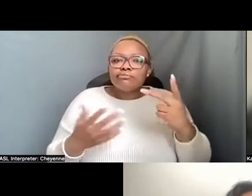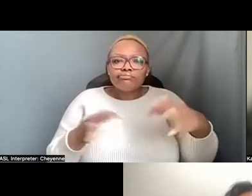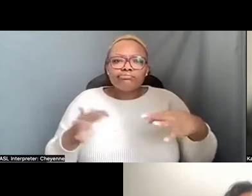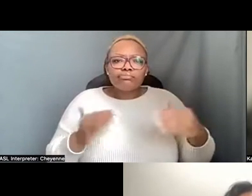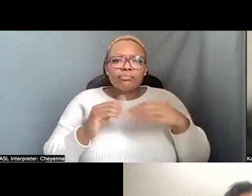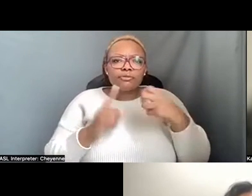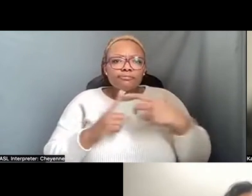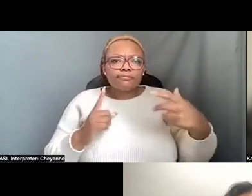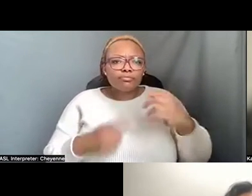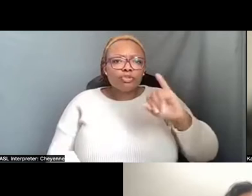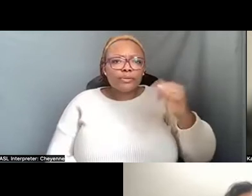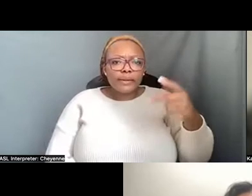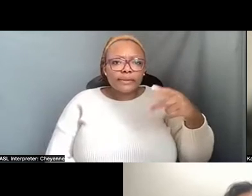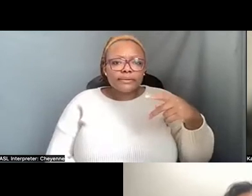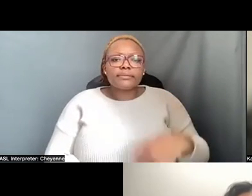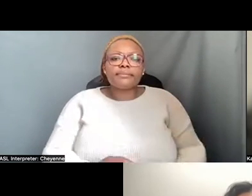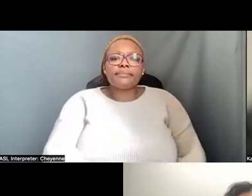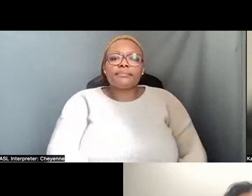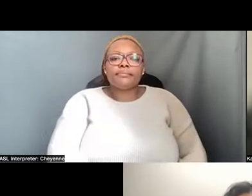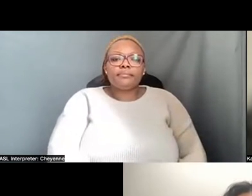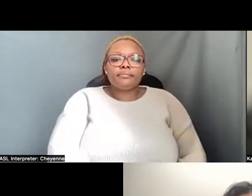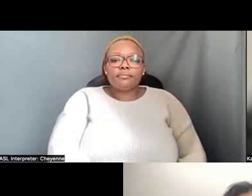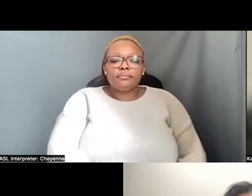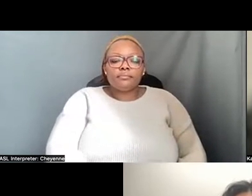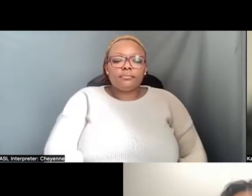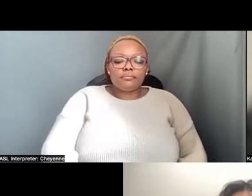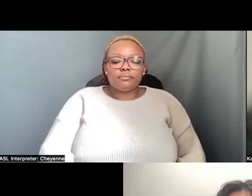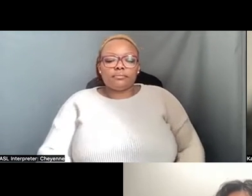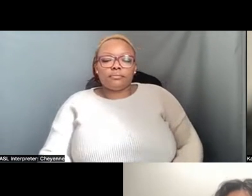I can talk about that.